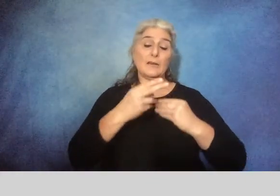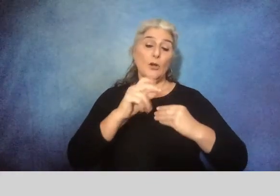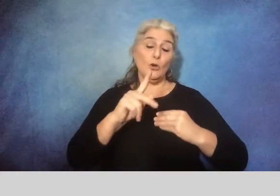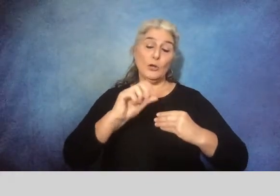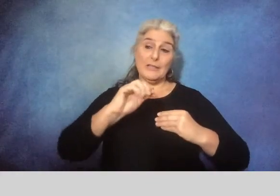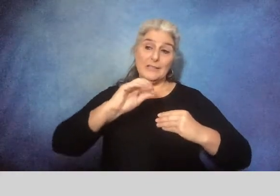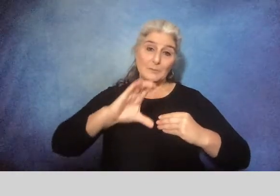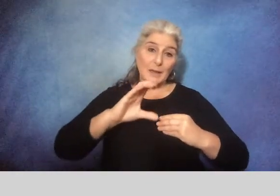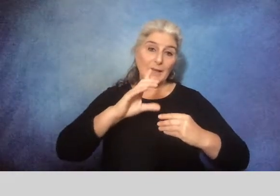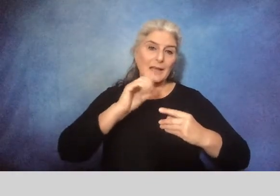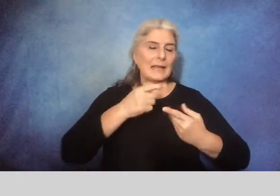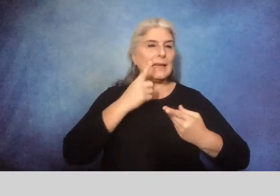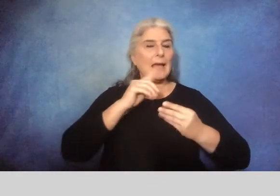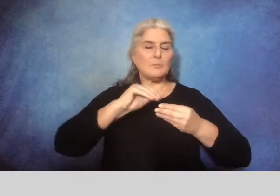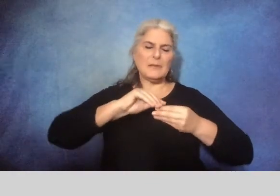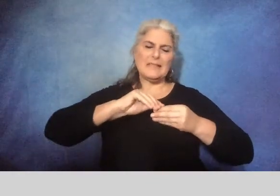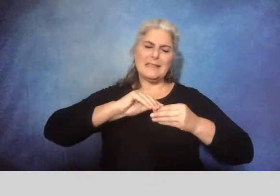across multiple files, multiple models.